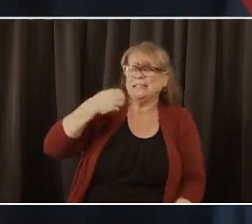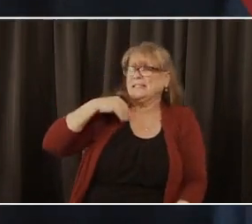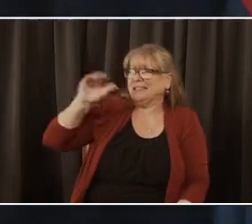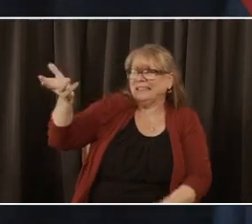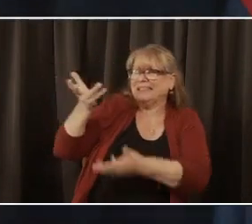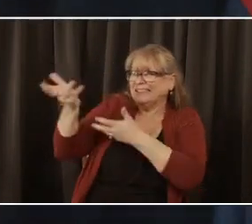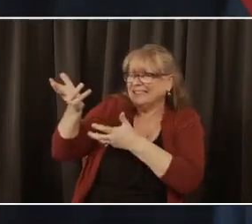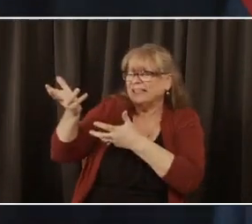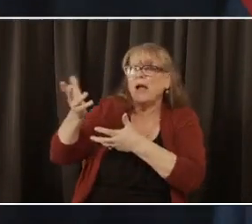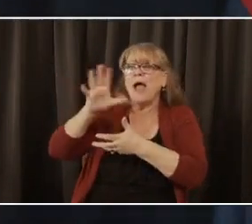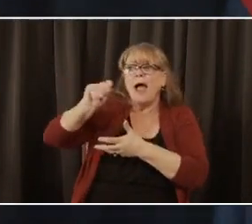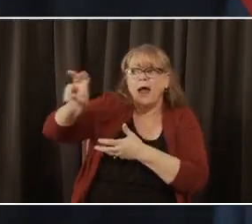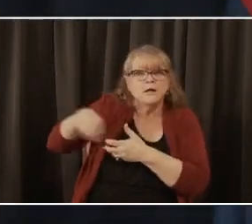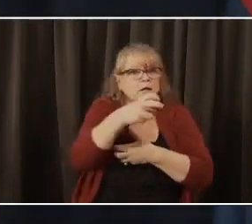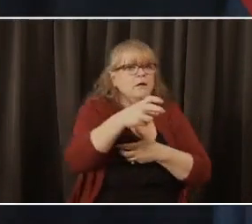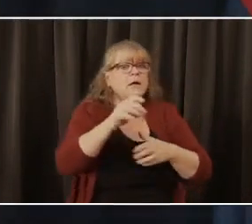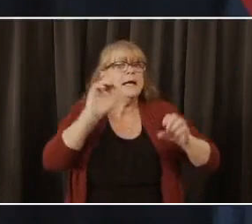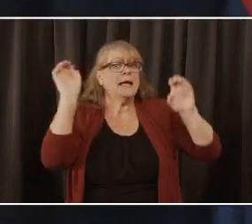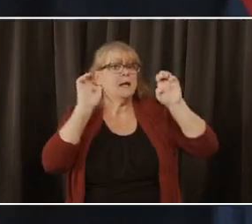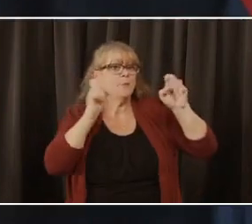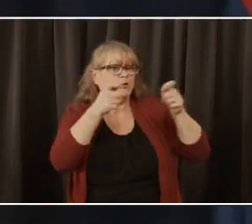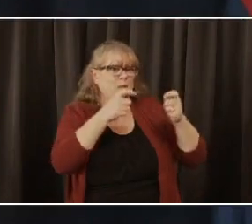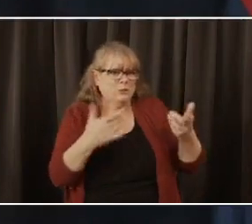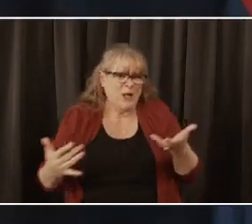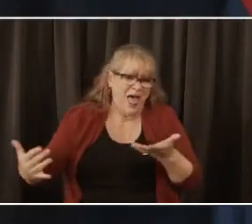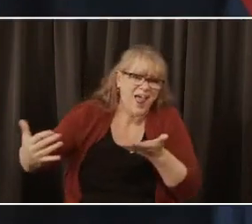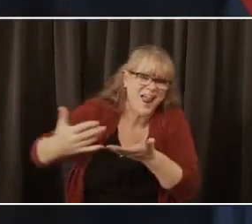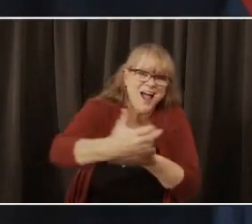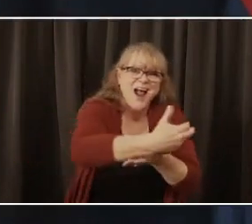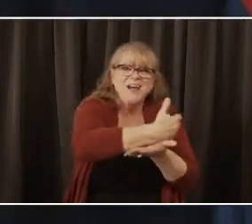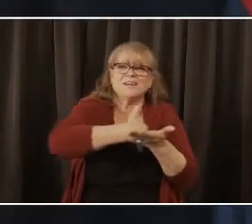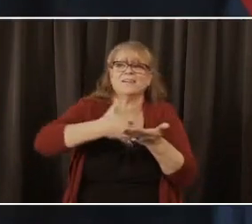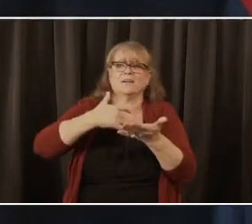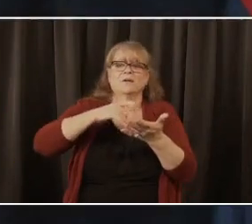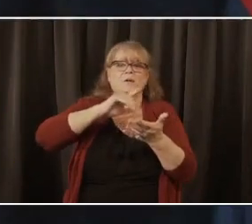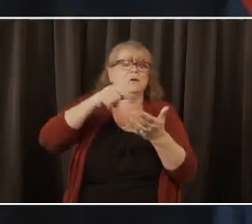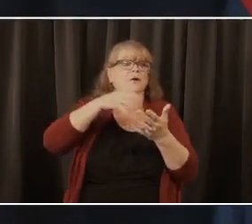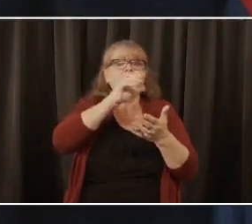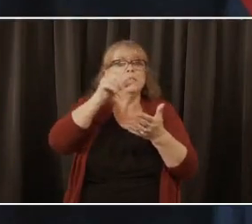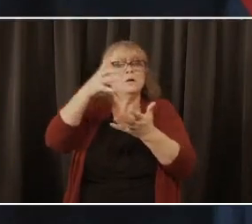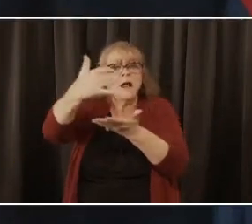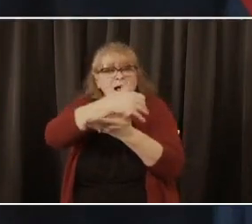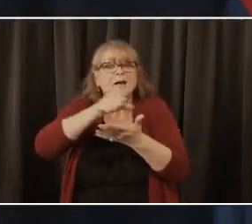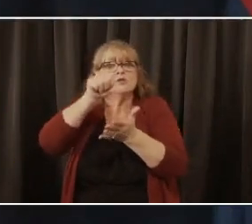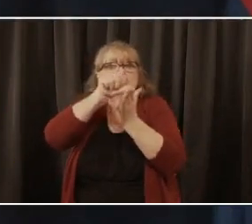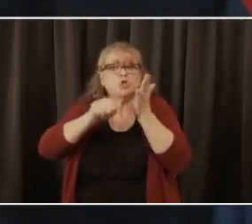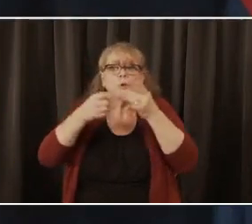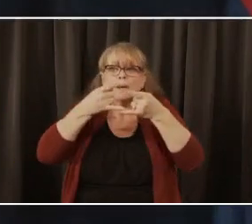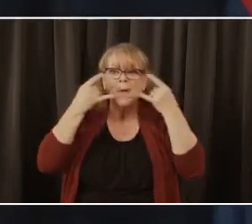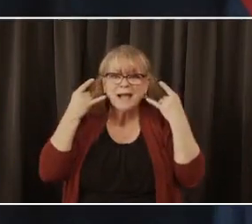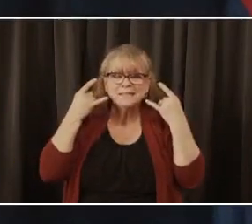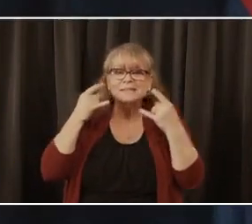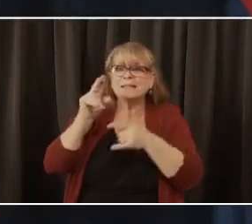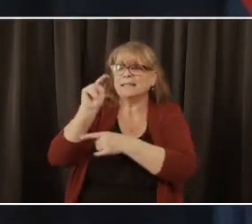surgical loop mass and 95 and K and 95 masks and ventilators and PCR tests. We added that time,